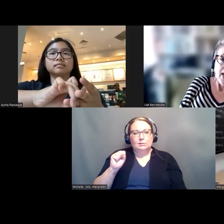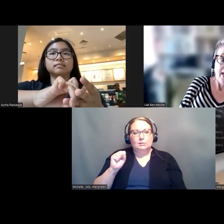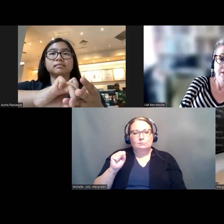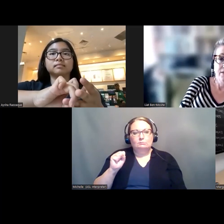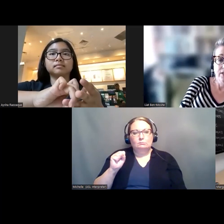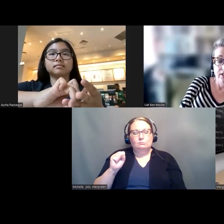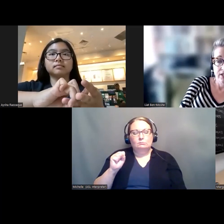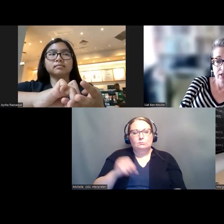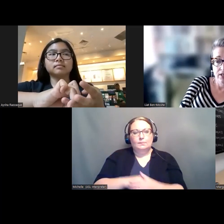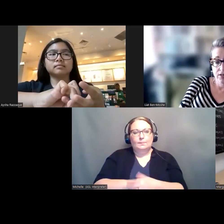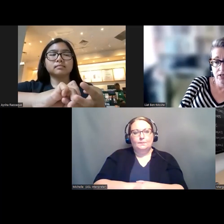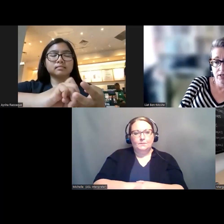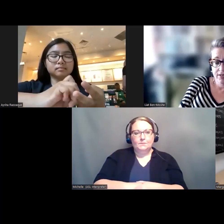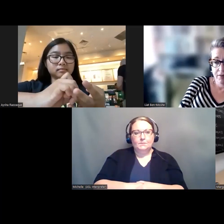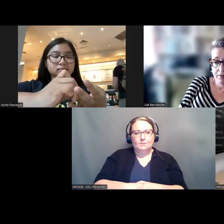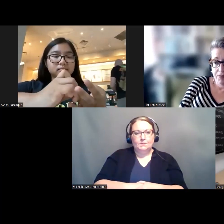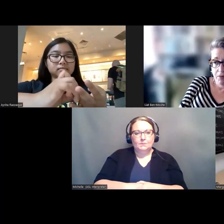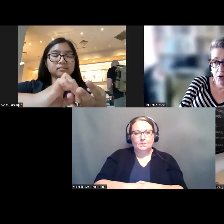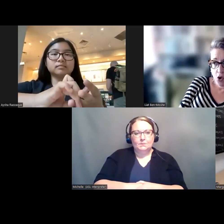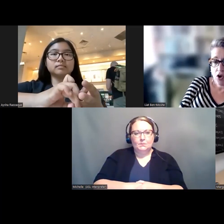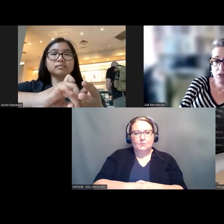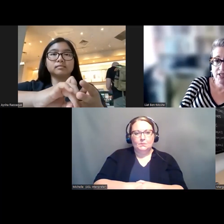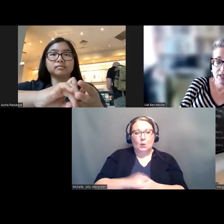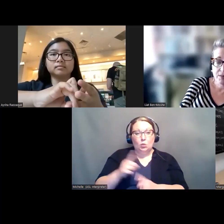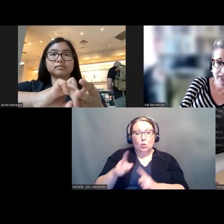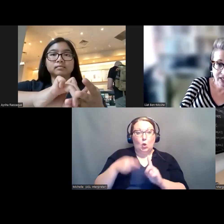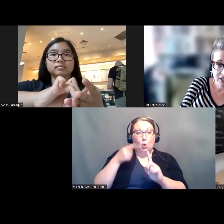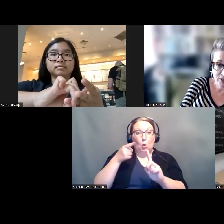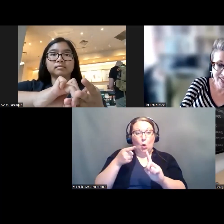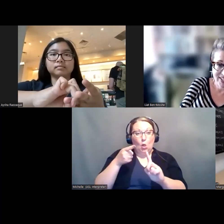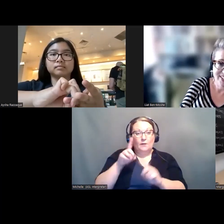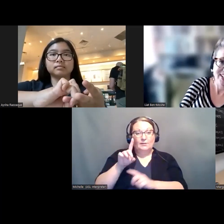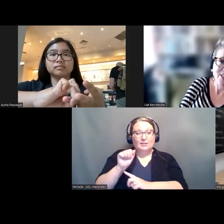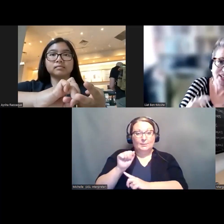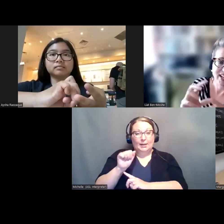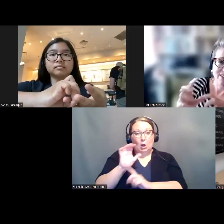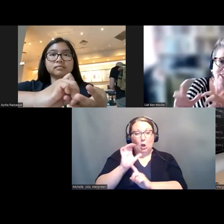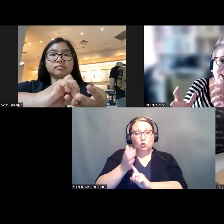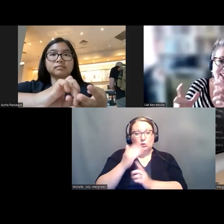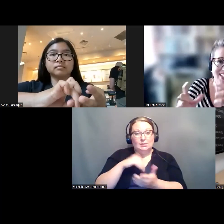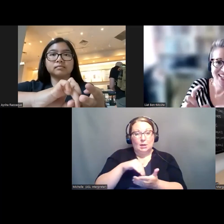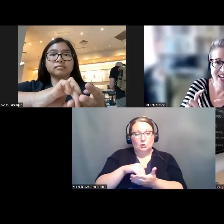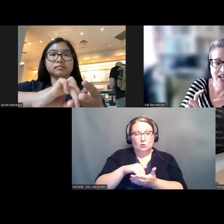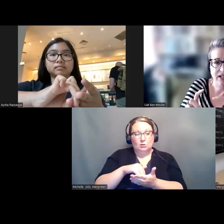And the goal of a Disability Cultural Center, that's why it's kind of the chicken and the egg,